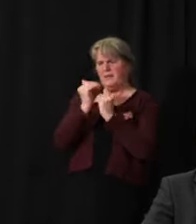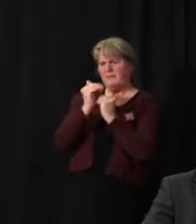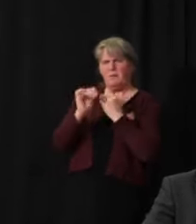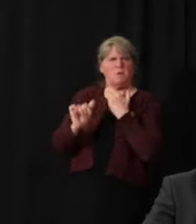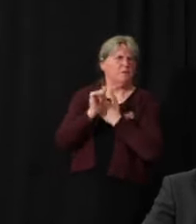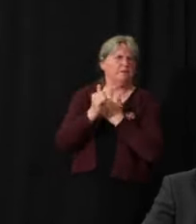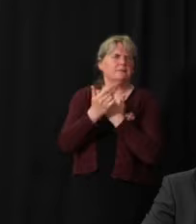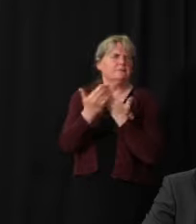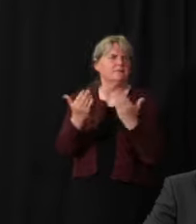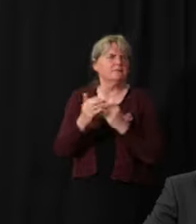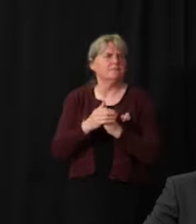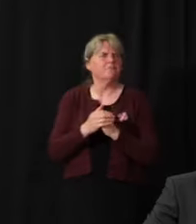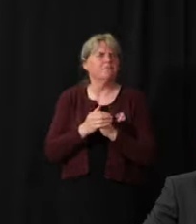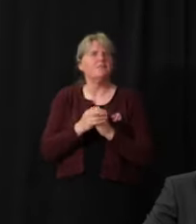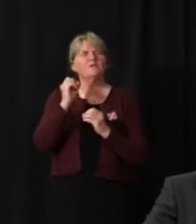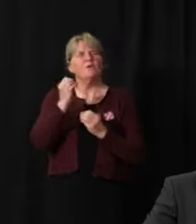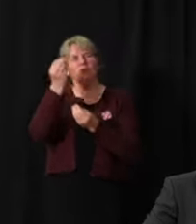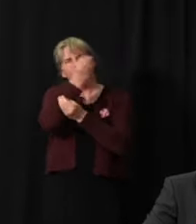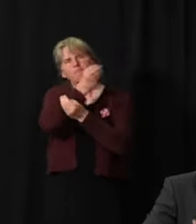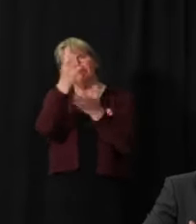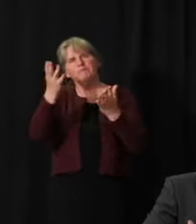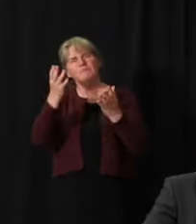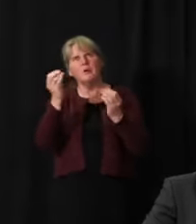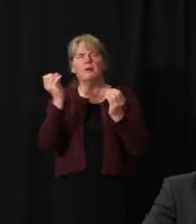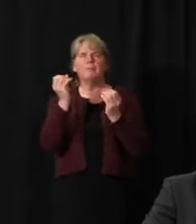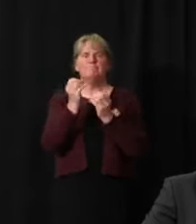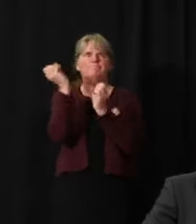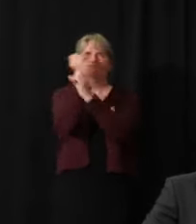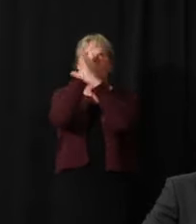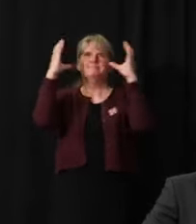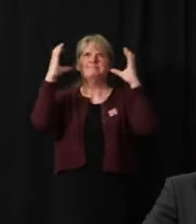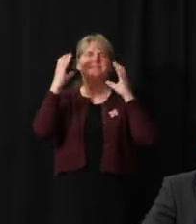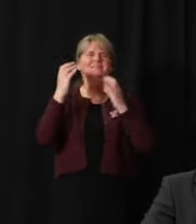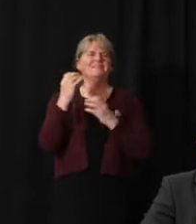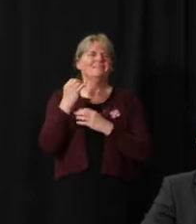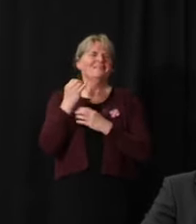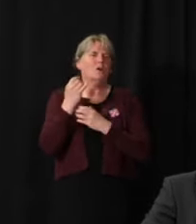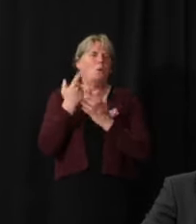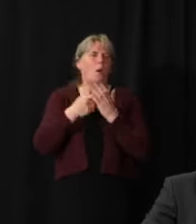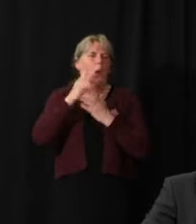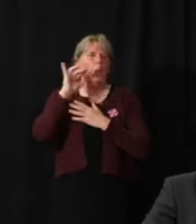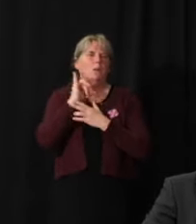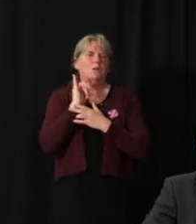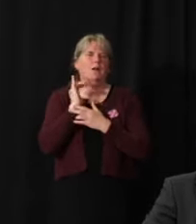tolerate and handle in terms of risk? So I hope that gives a better